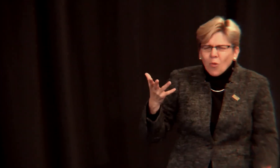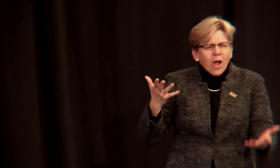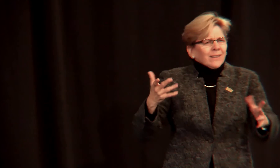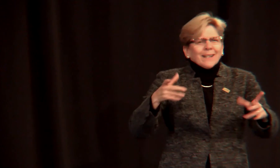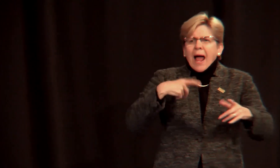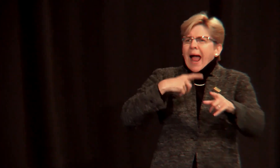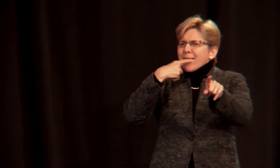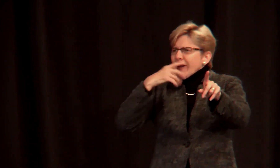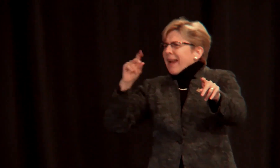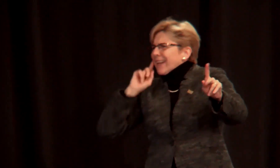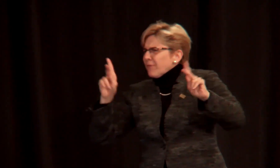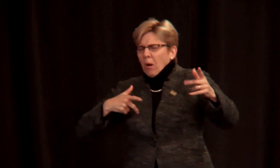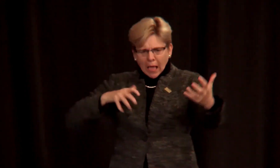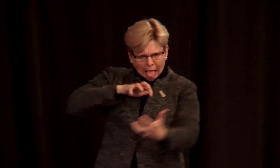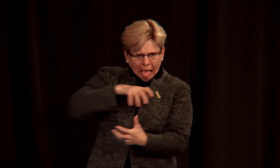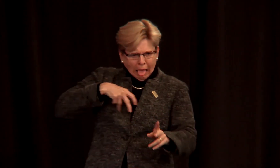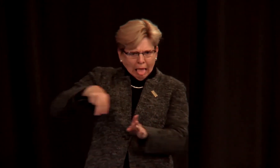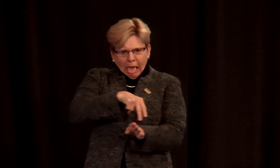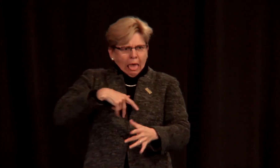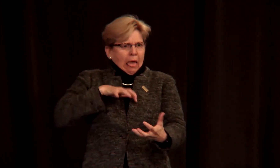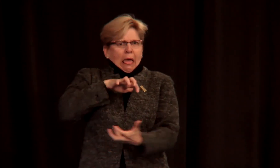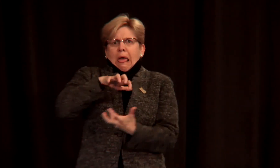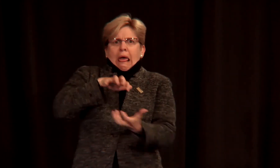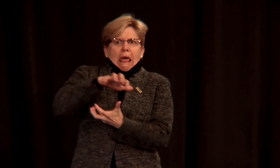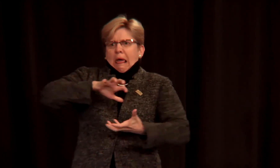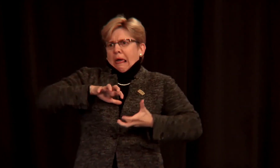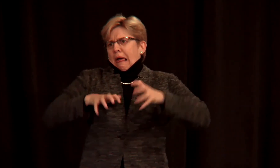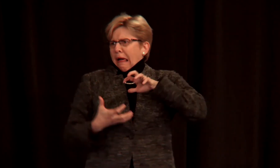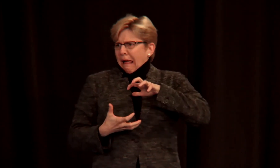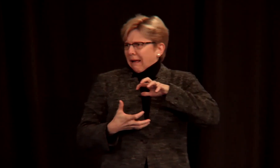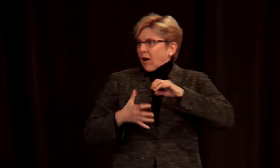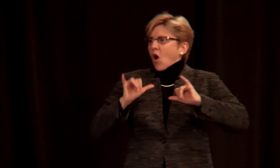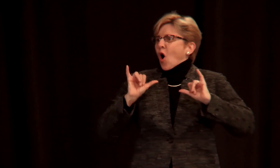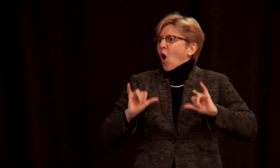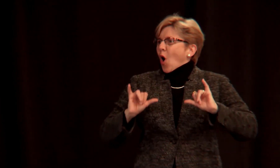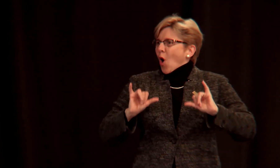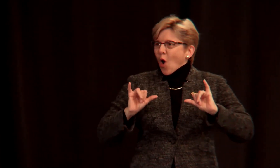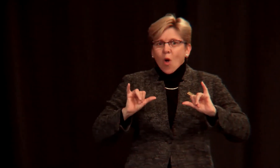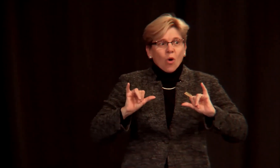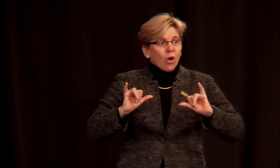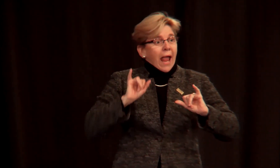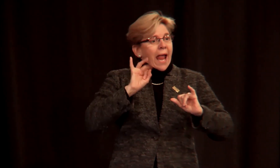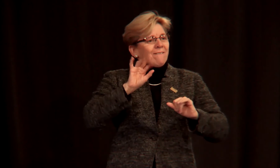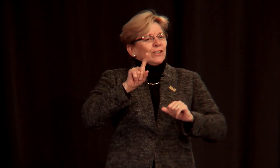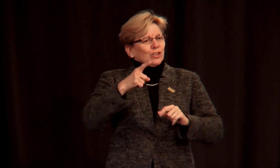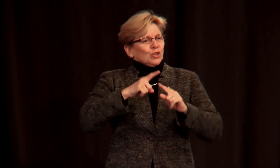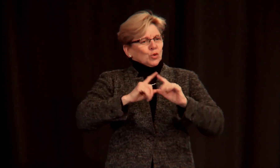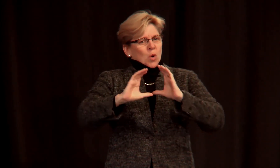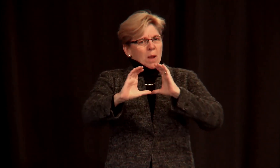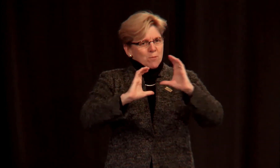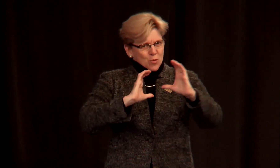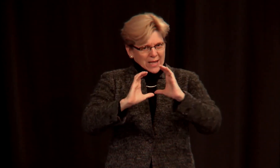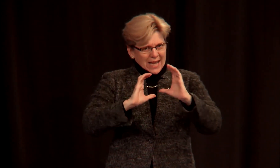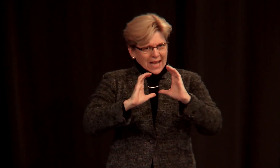about sim-comming and it's really hard when you're in a mixed group. It's hard to know exactly what to do. But if you if you're just trying to